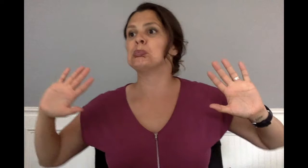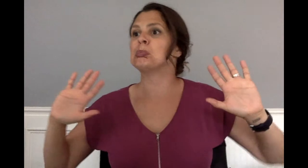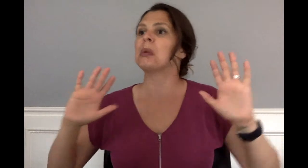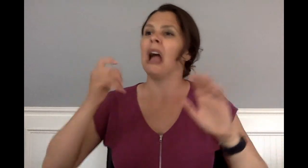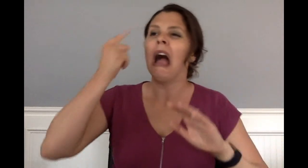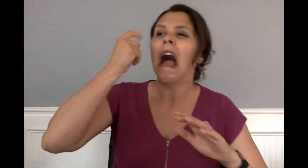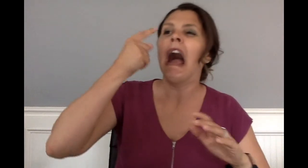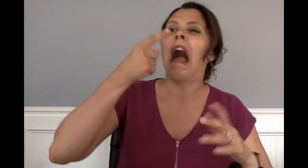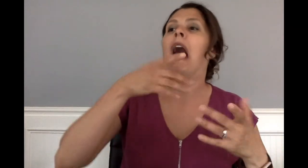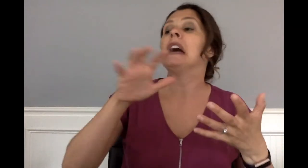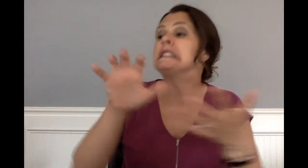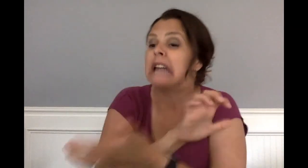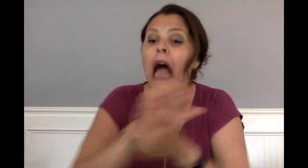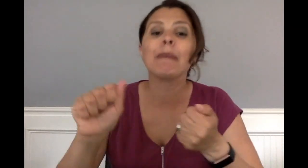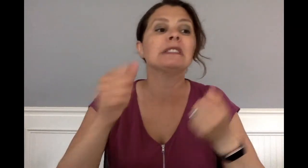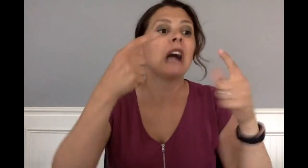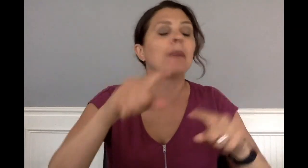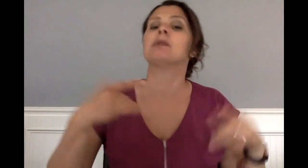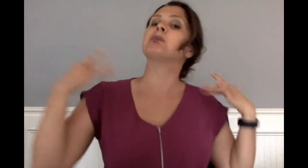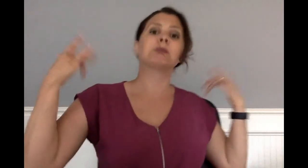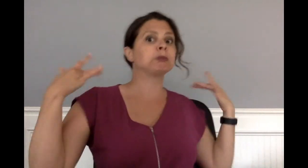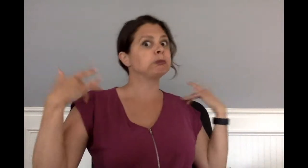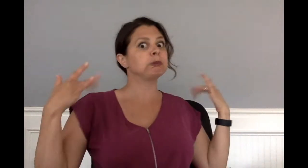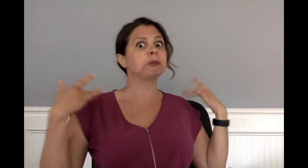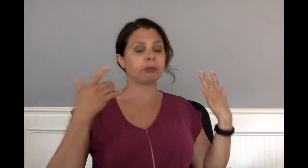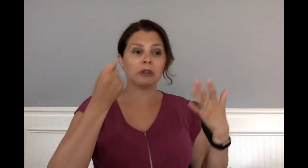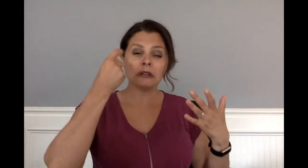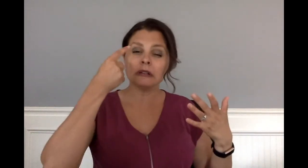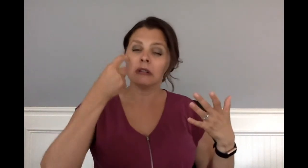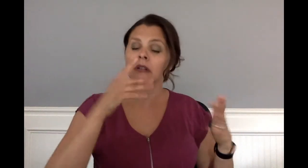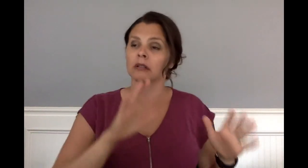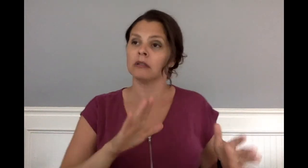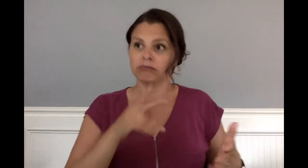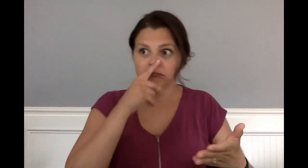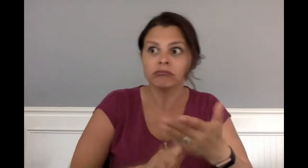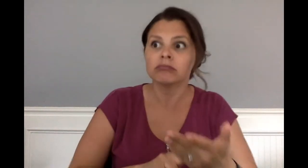nor is she responsible for damages, et cetera, et cetera.”